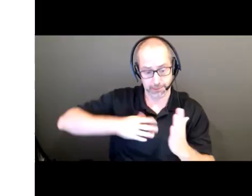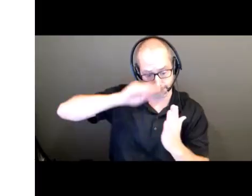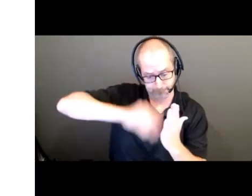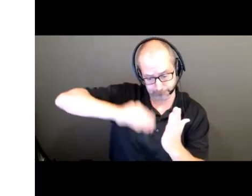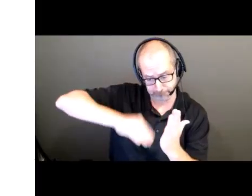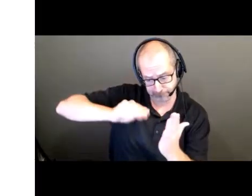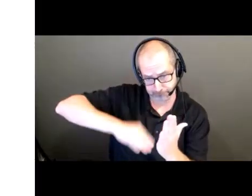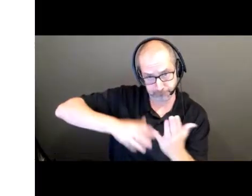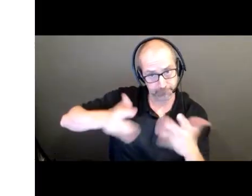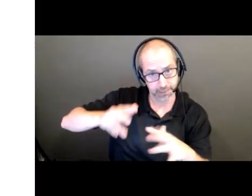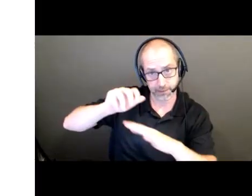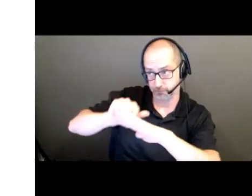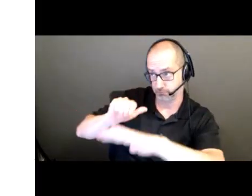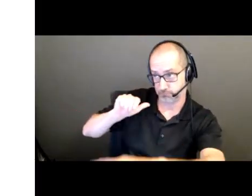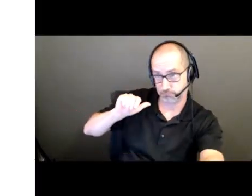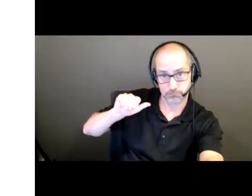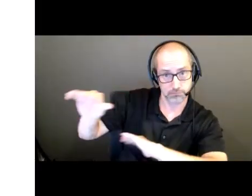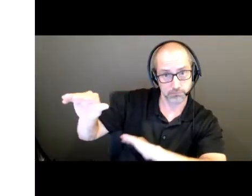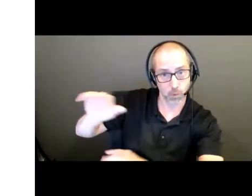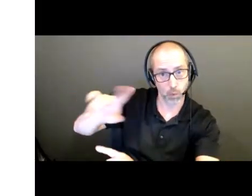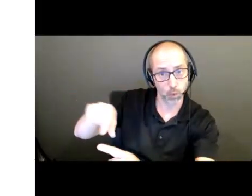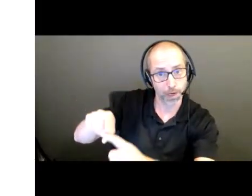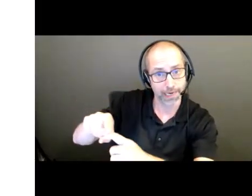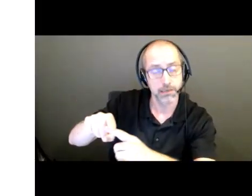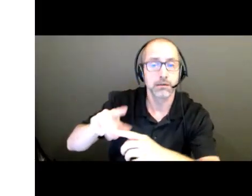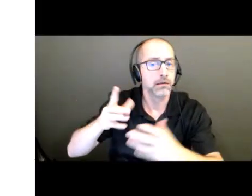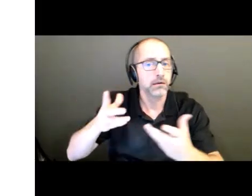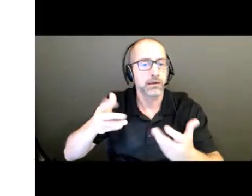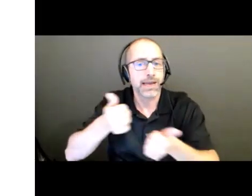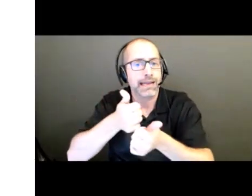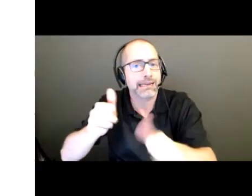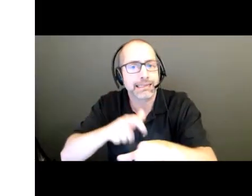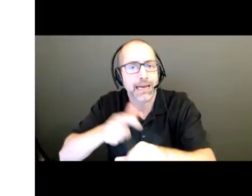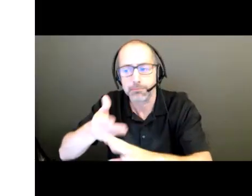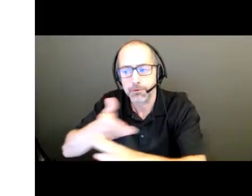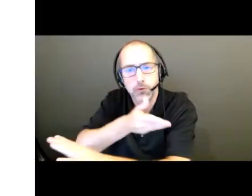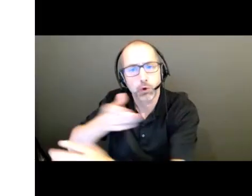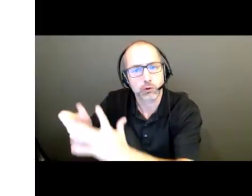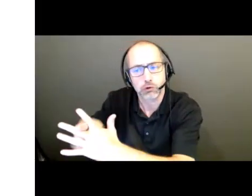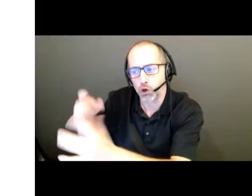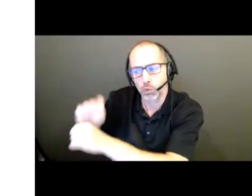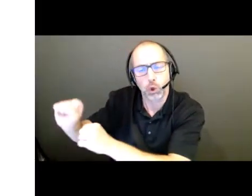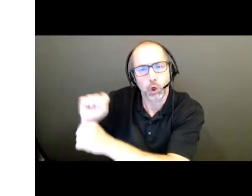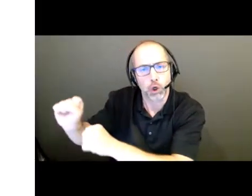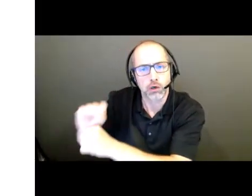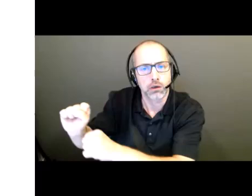You may submit your application any time before the start of the residency, but no later than the day before your departure.